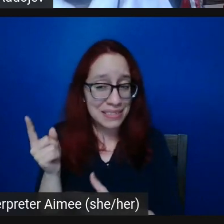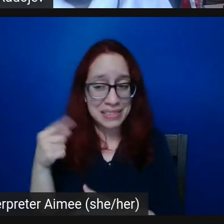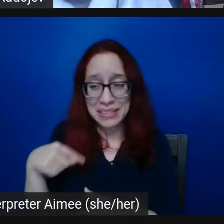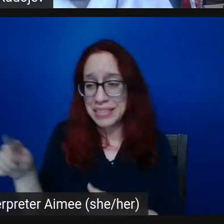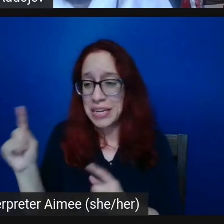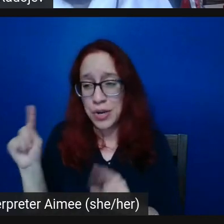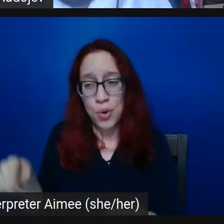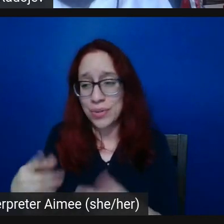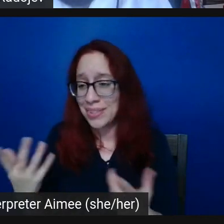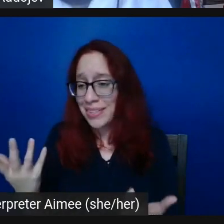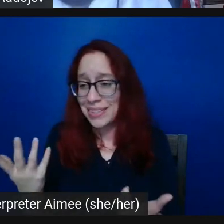Time is of the essence.